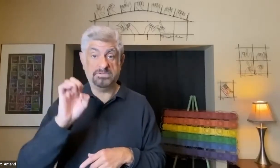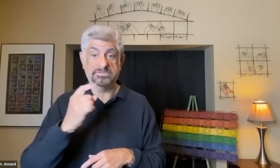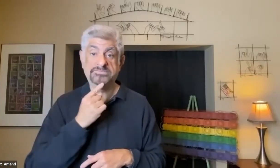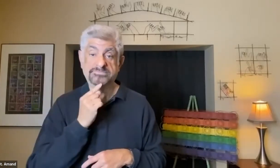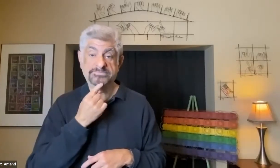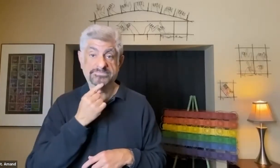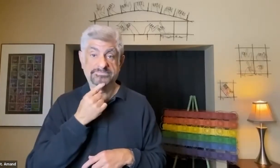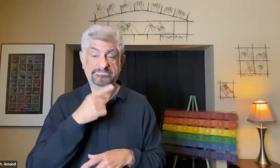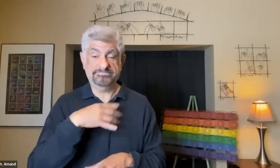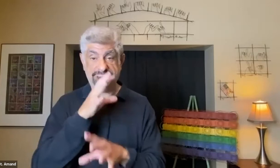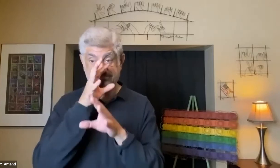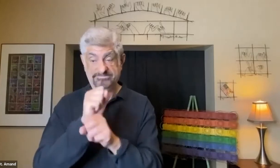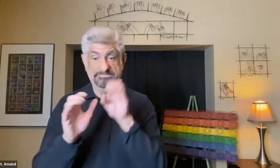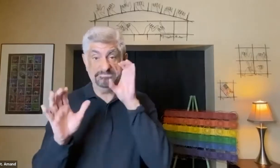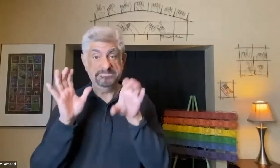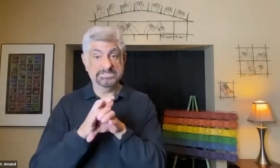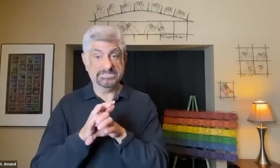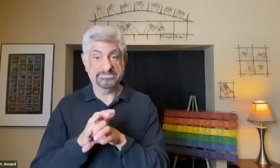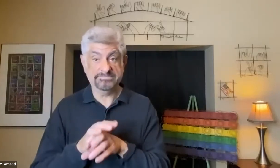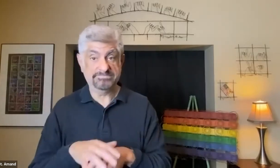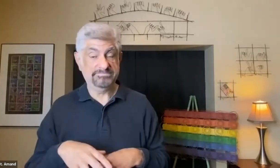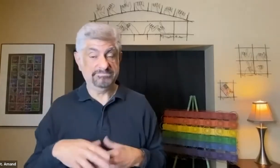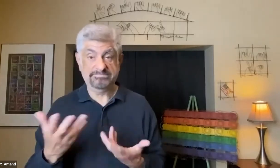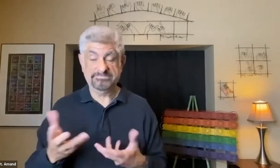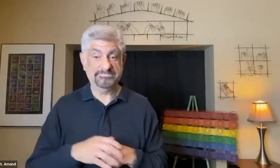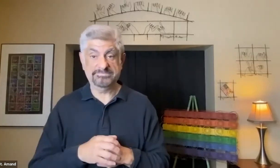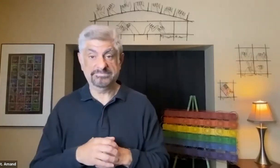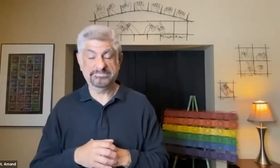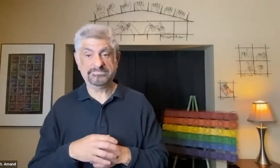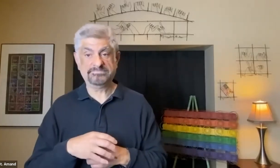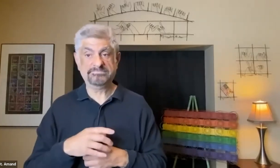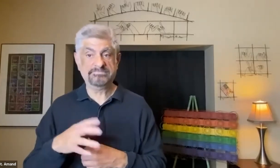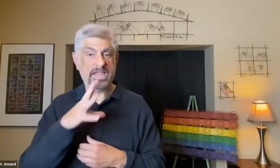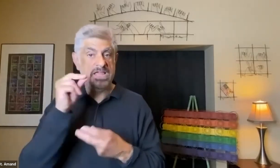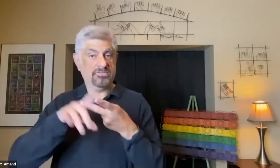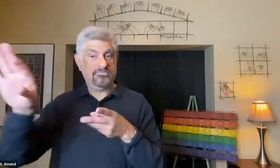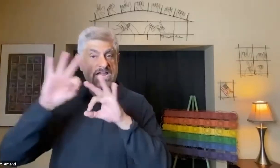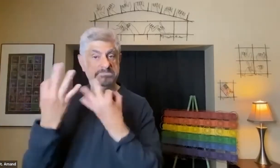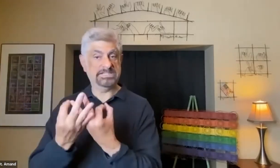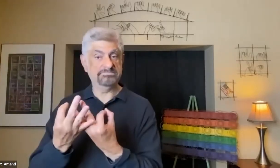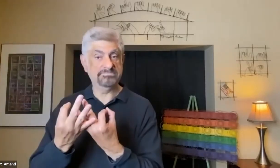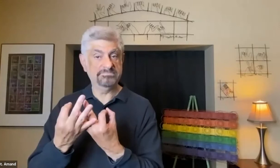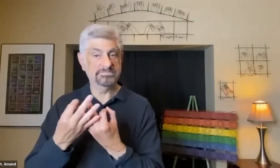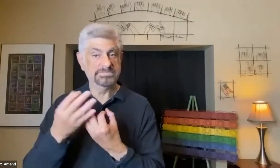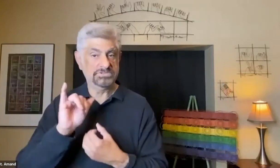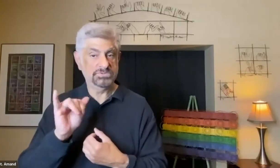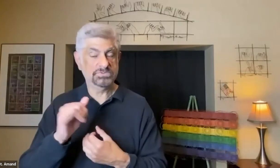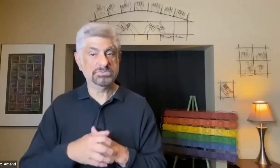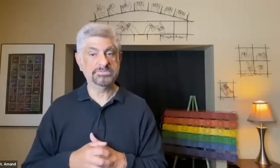His eyes were just amazing, and he had dimples and just such beautiful pictures from that time, too.